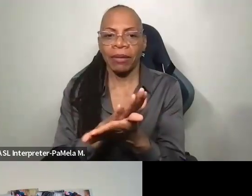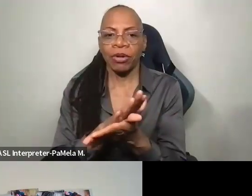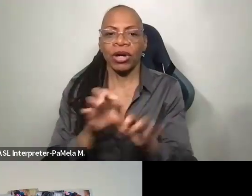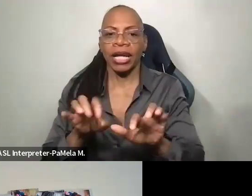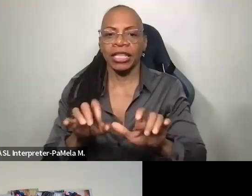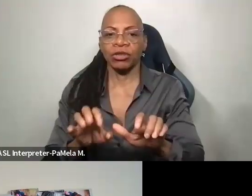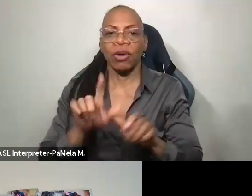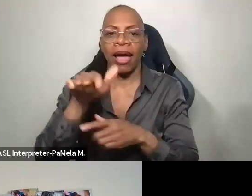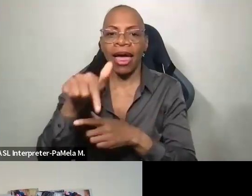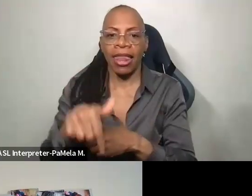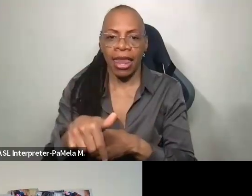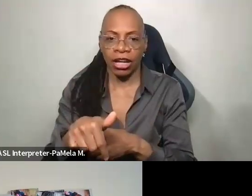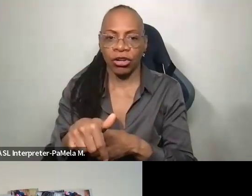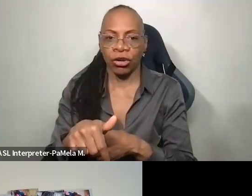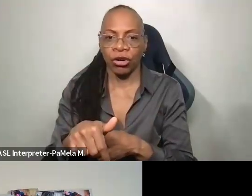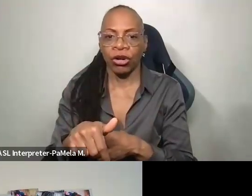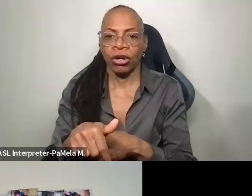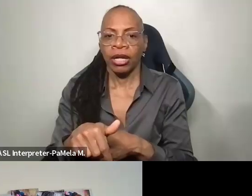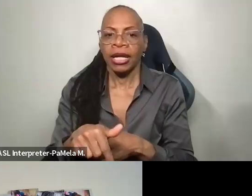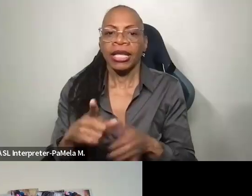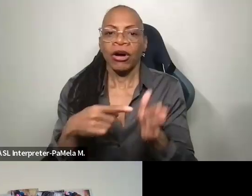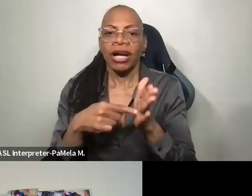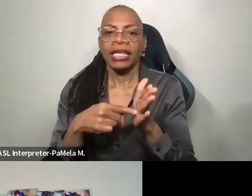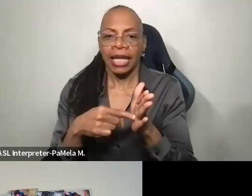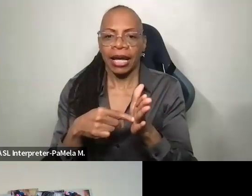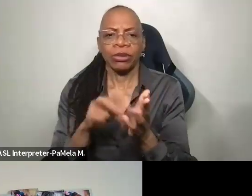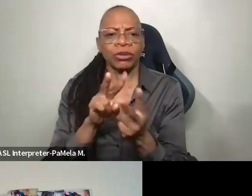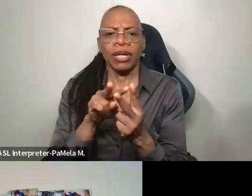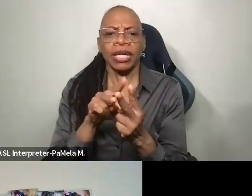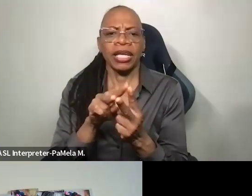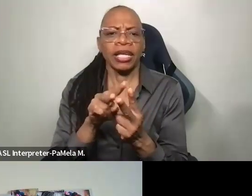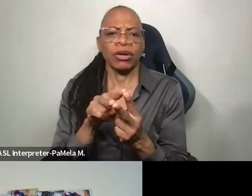But either way, they have to find their way into HMIS eventually.